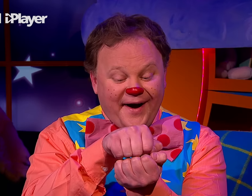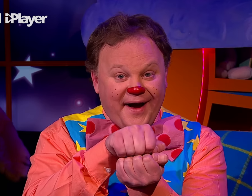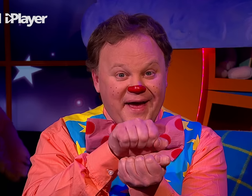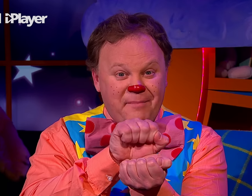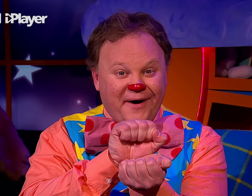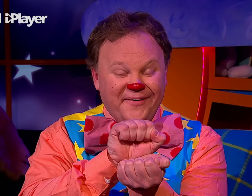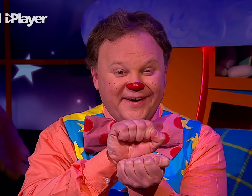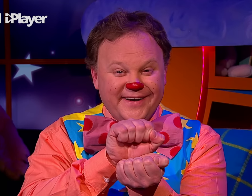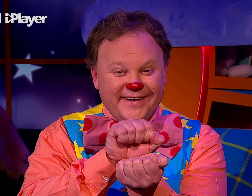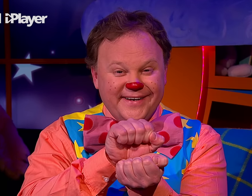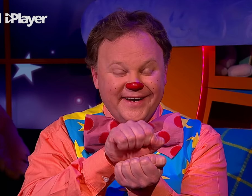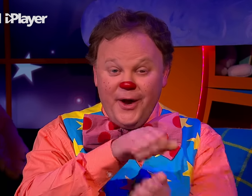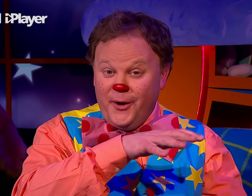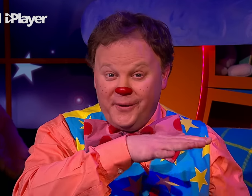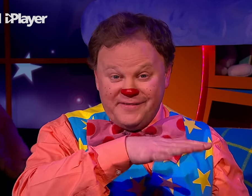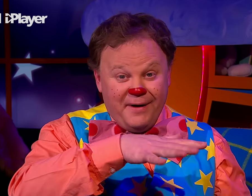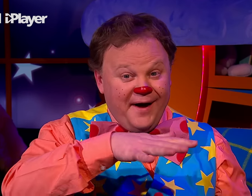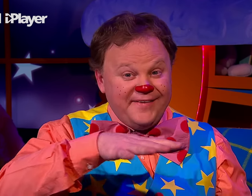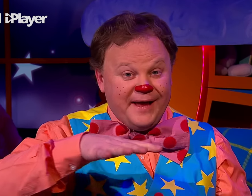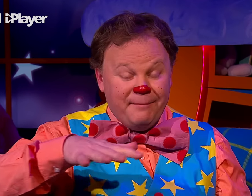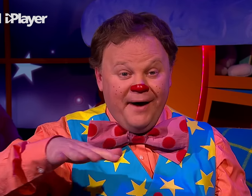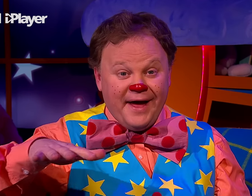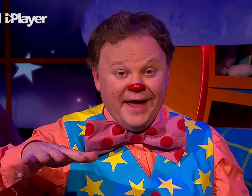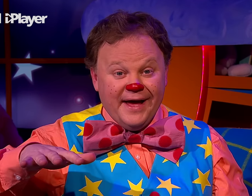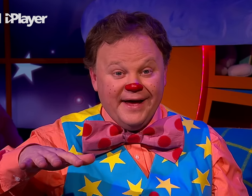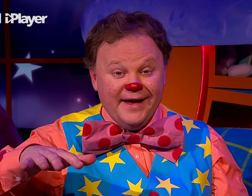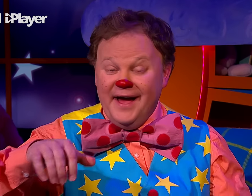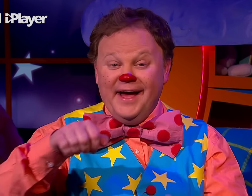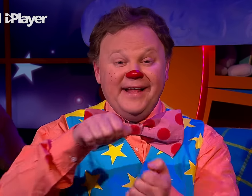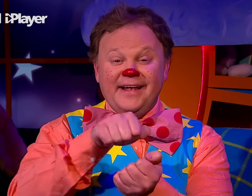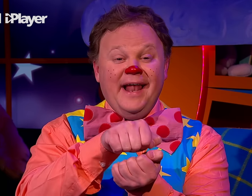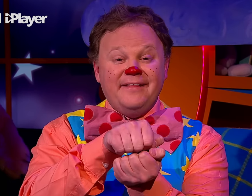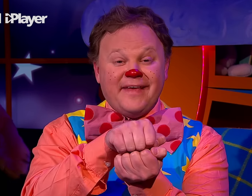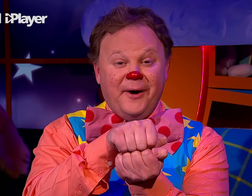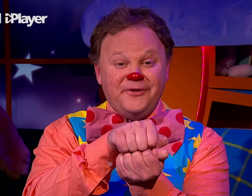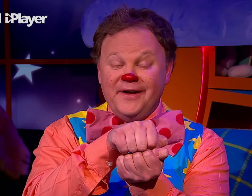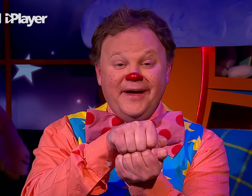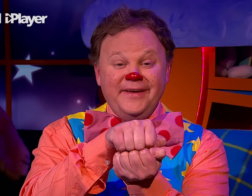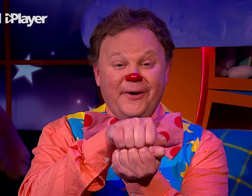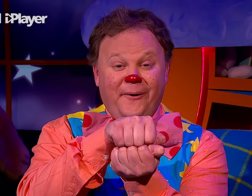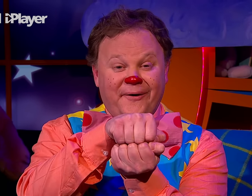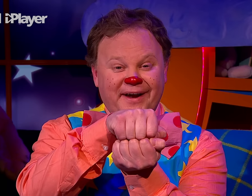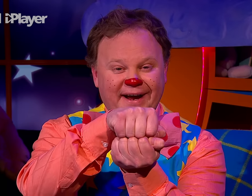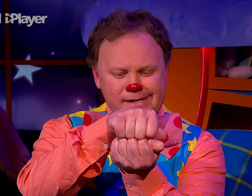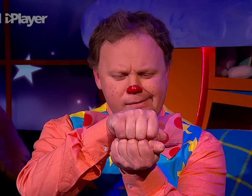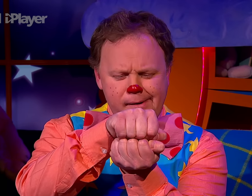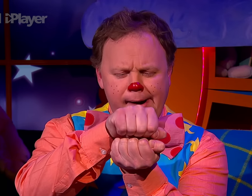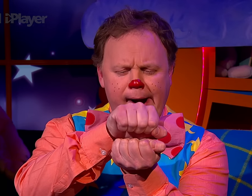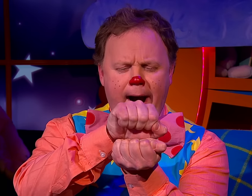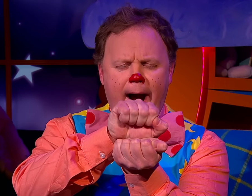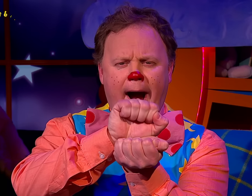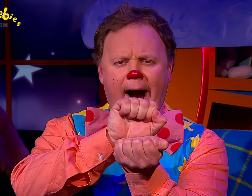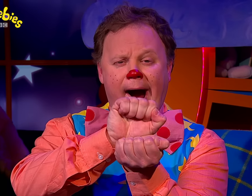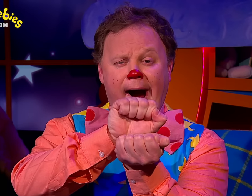a hippo who is passing by lets out a yawn